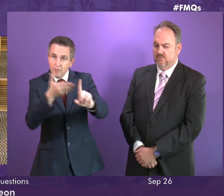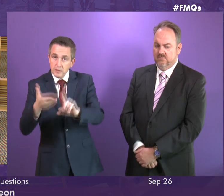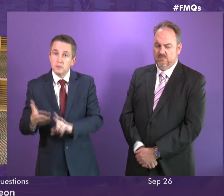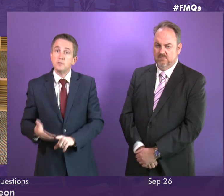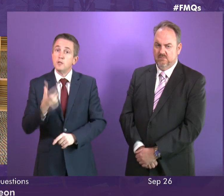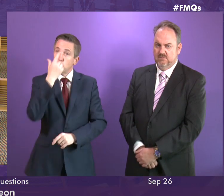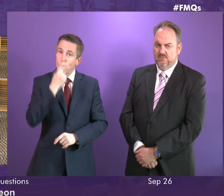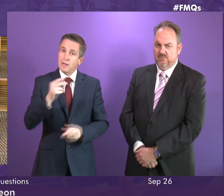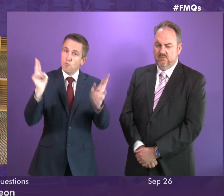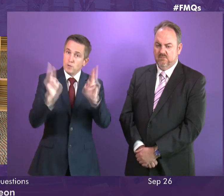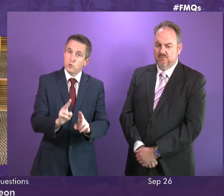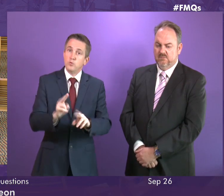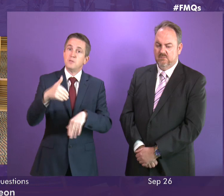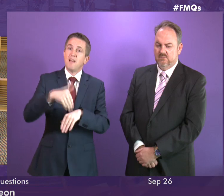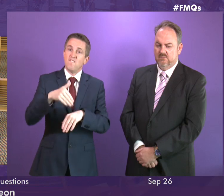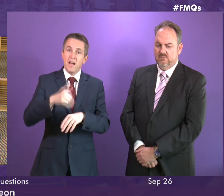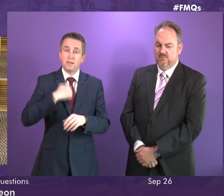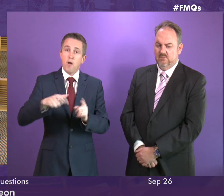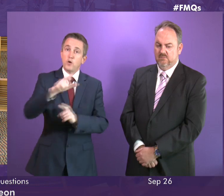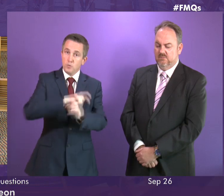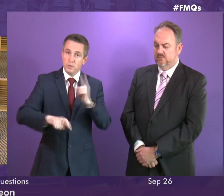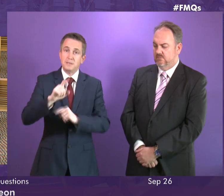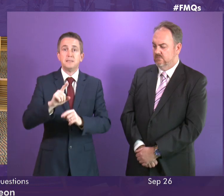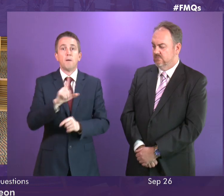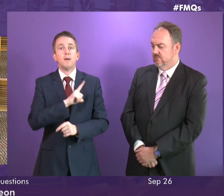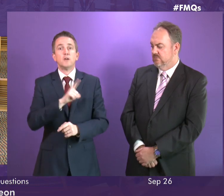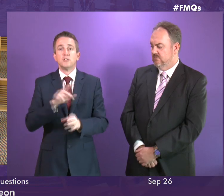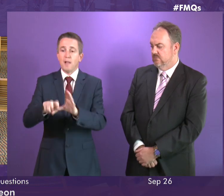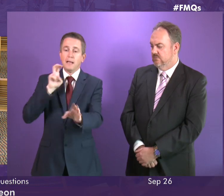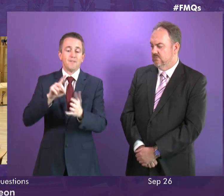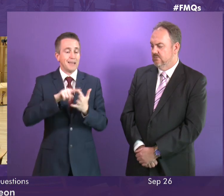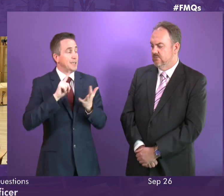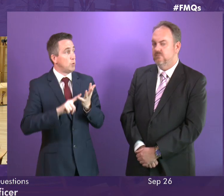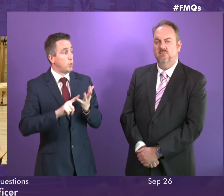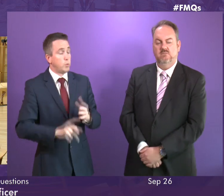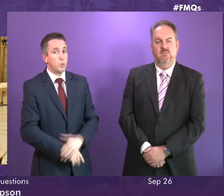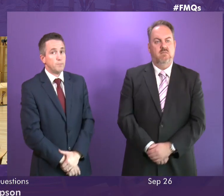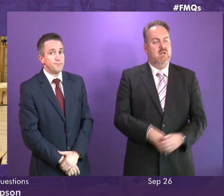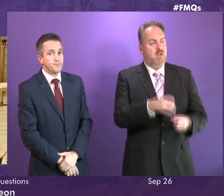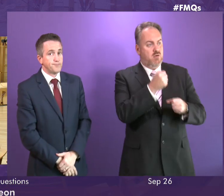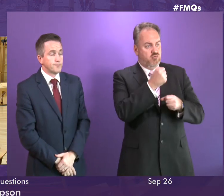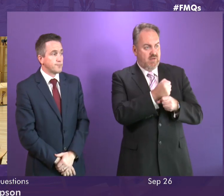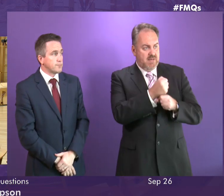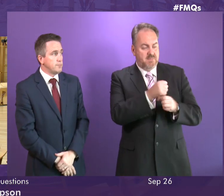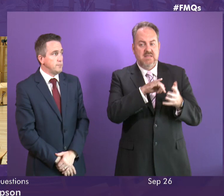as far as possible, we can mitigate the effects on our communities of leaving the EU.